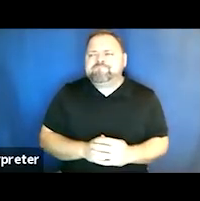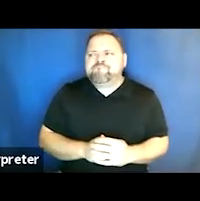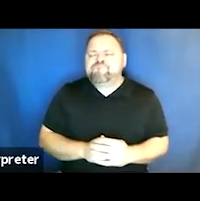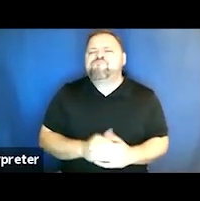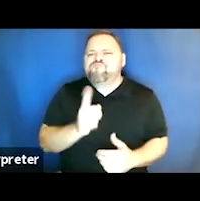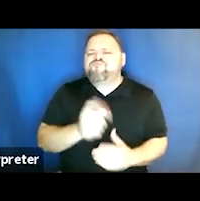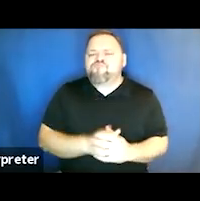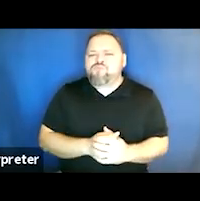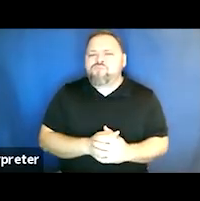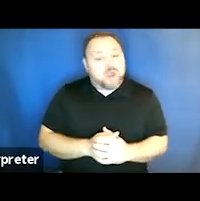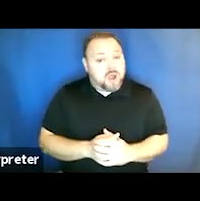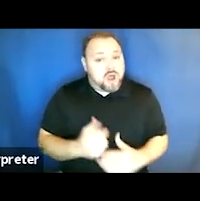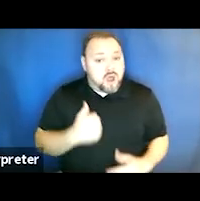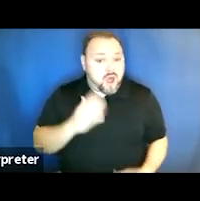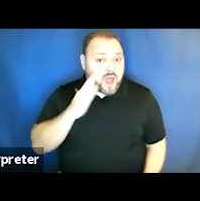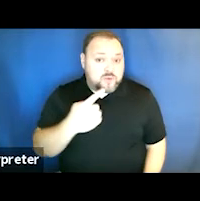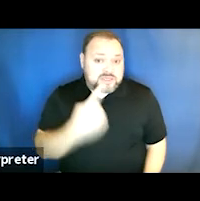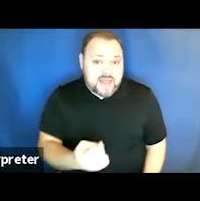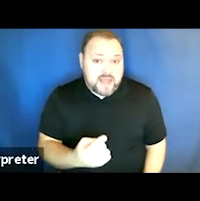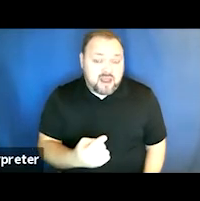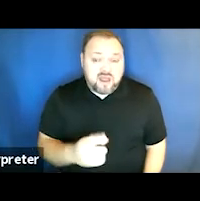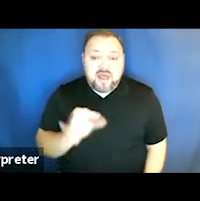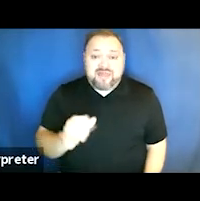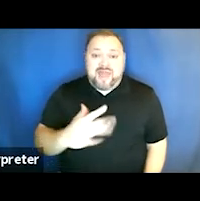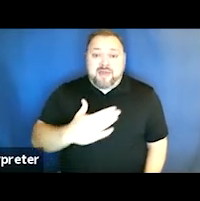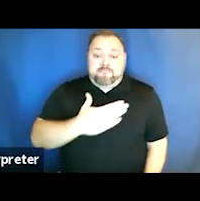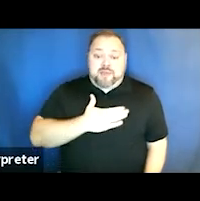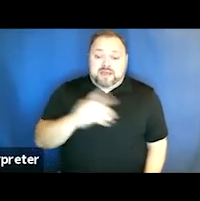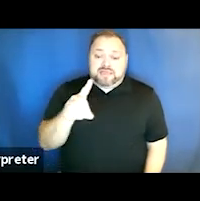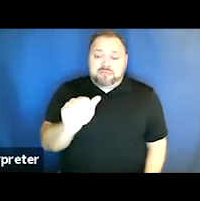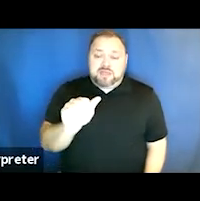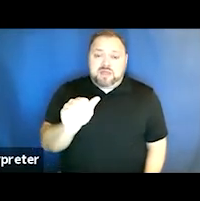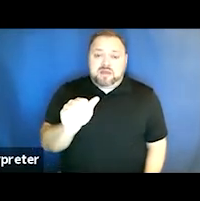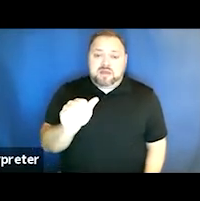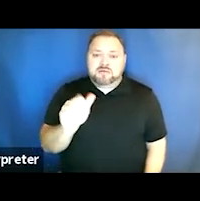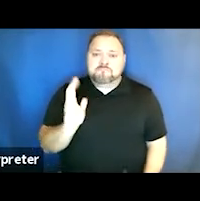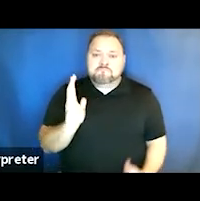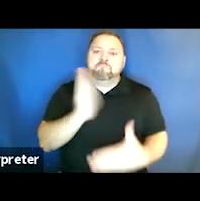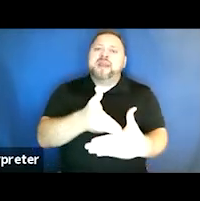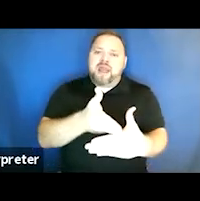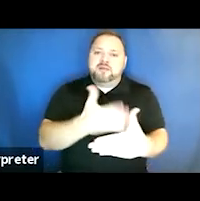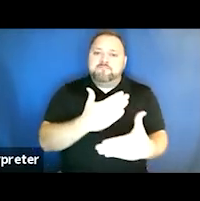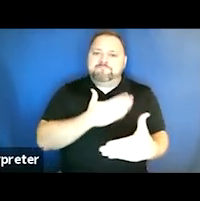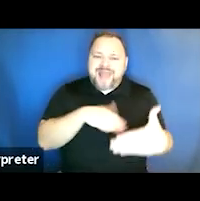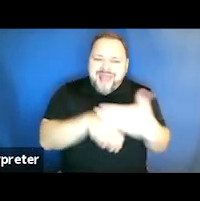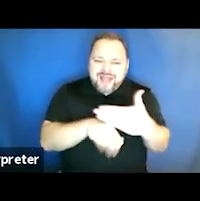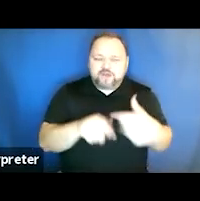I would tell you that my disability mitigates my access to my white privilege.